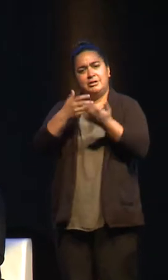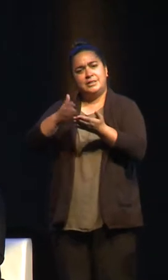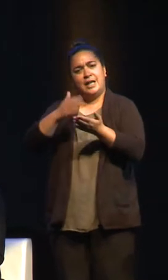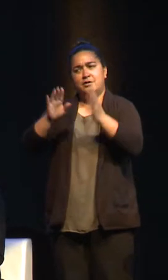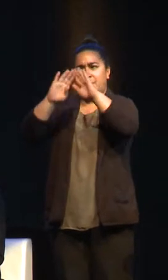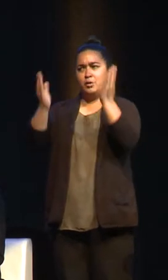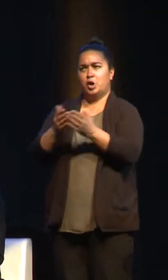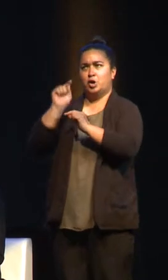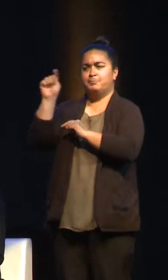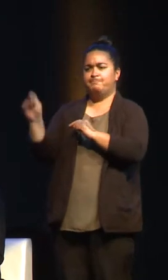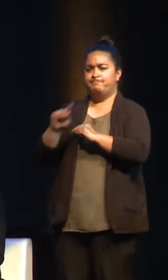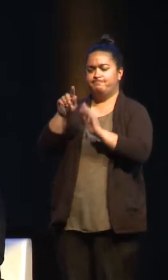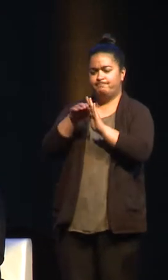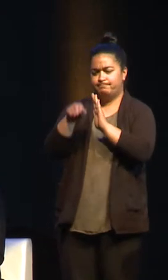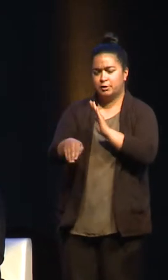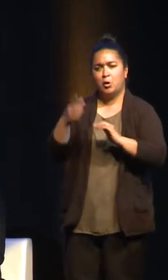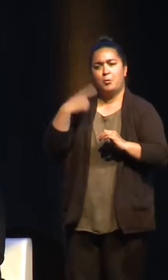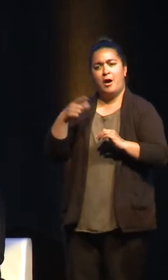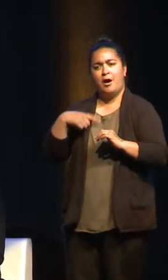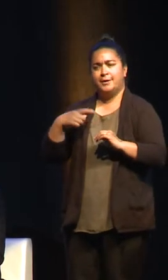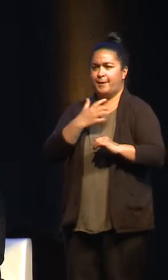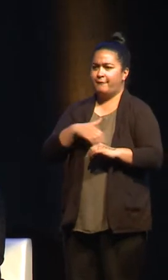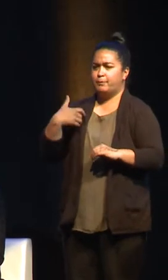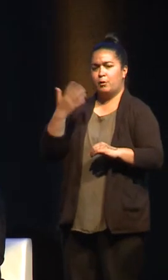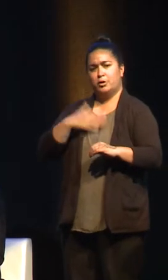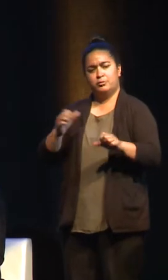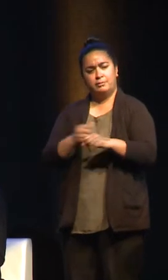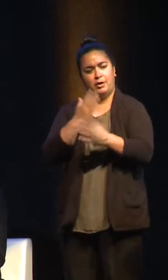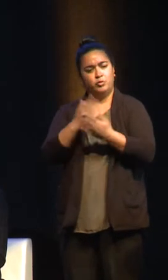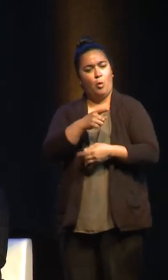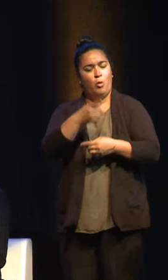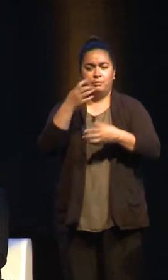so scared to demand big Dairy reducing their biological emissions to net carbon zero?’